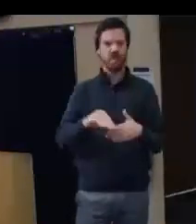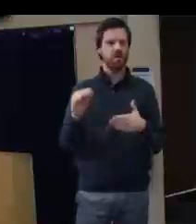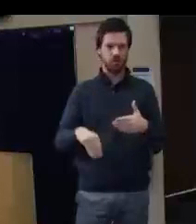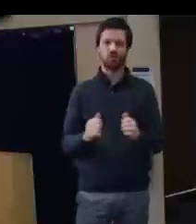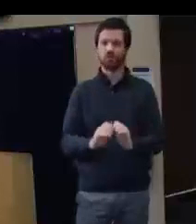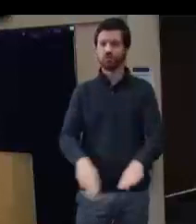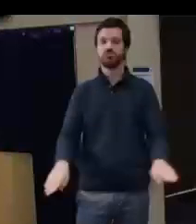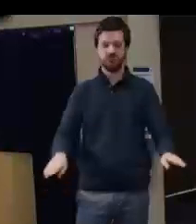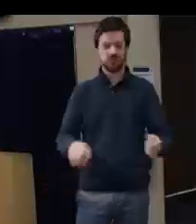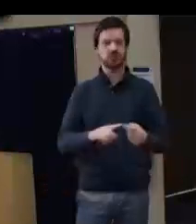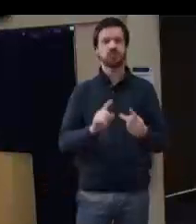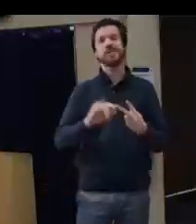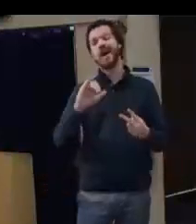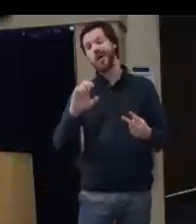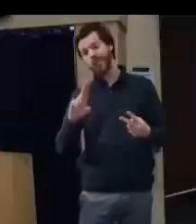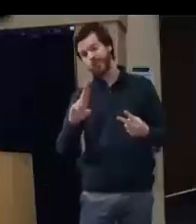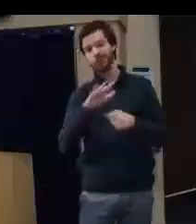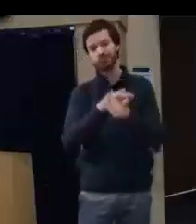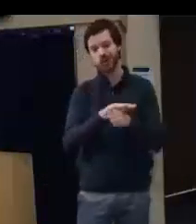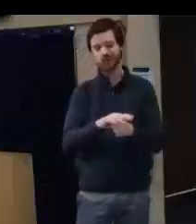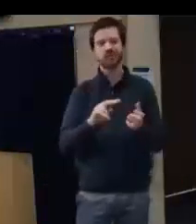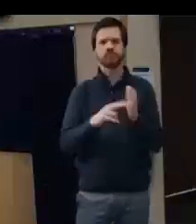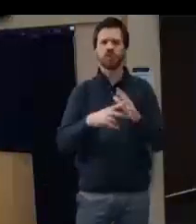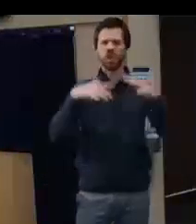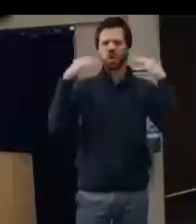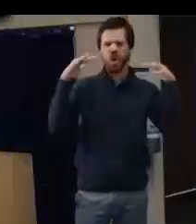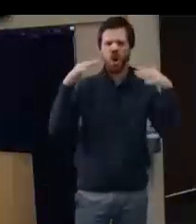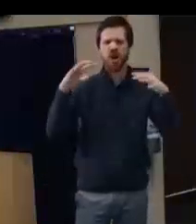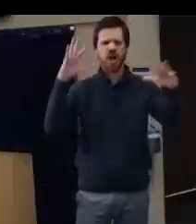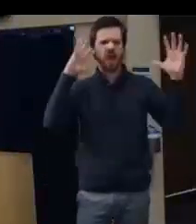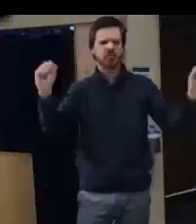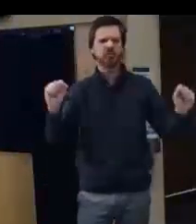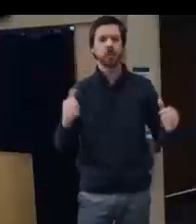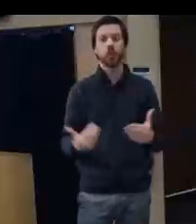there are Intensive Care Unit stressors so it's noisy it's loud these newborns are not getting